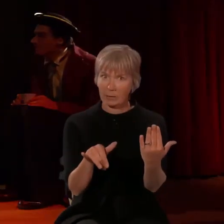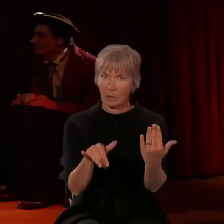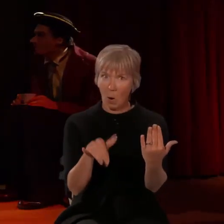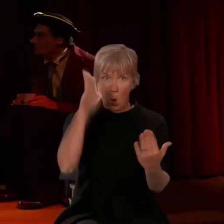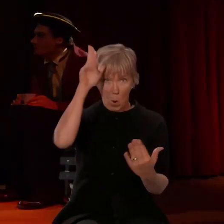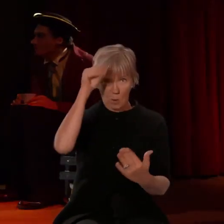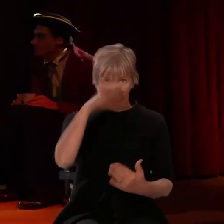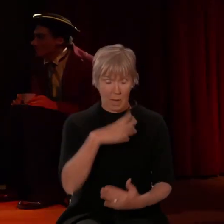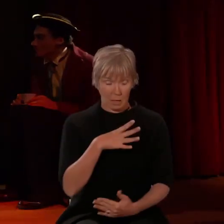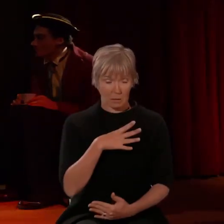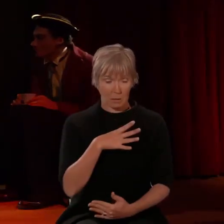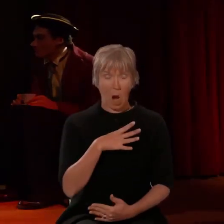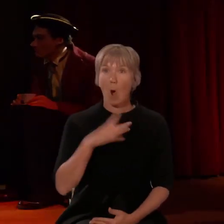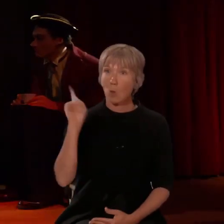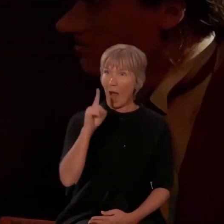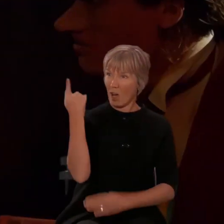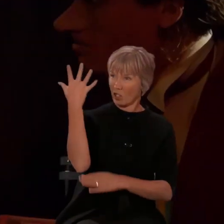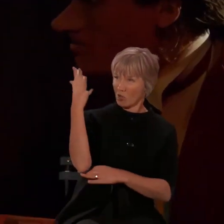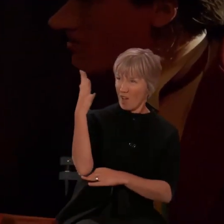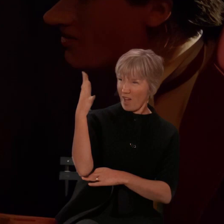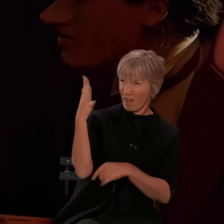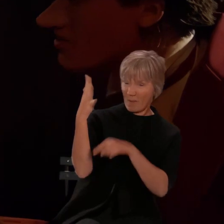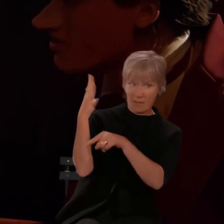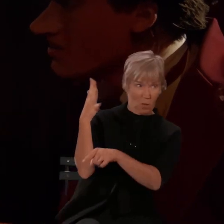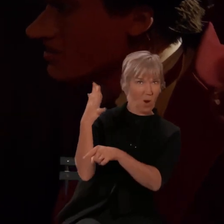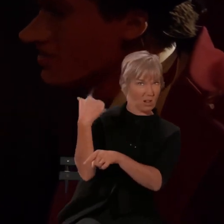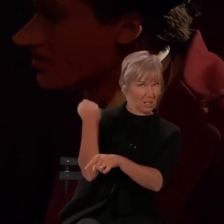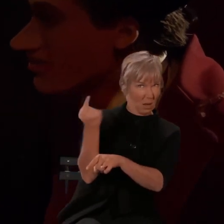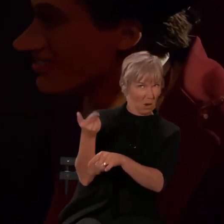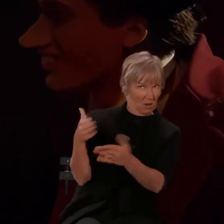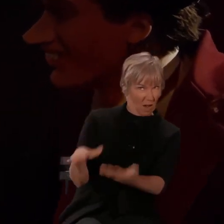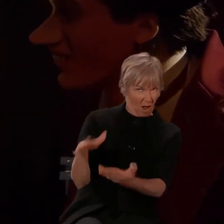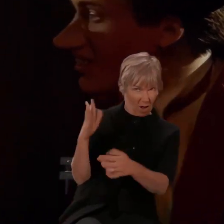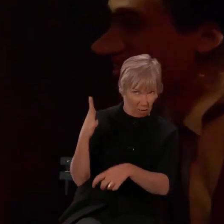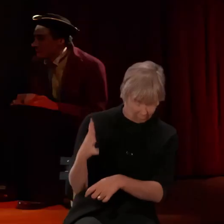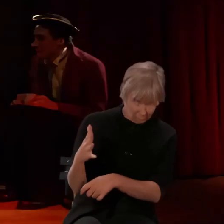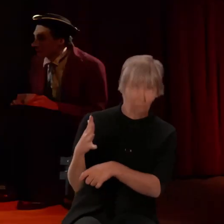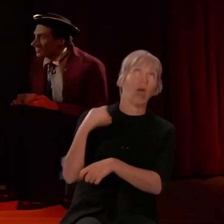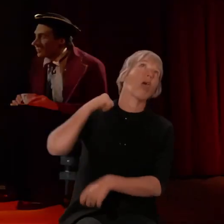at the hands of British soldiers. Oh, I saw him. In the dead of night, he come up behind me,